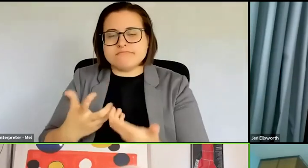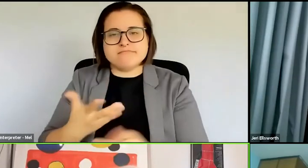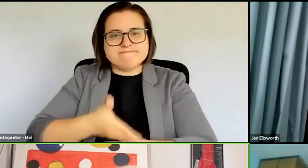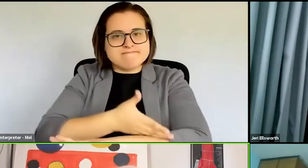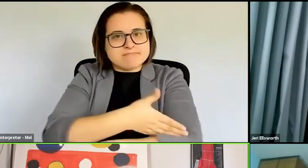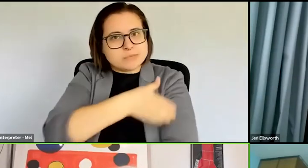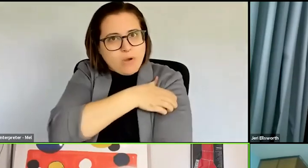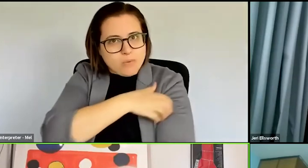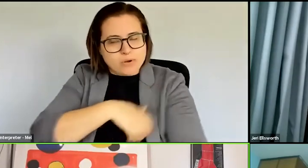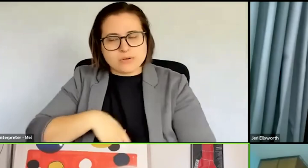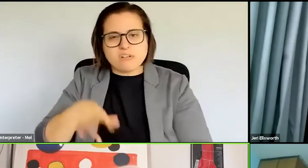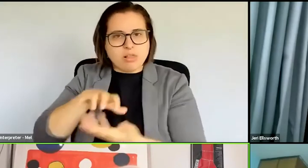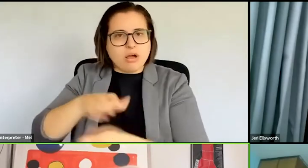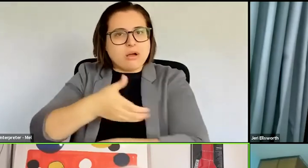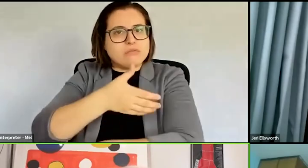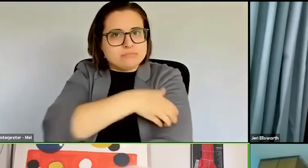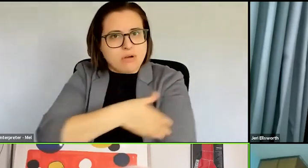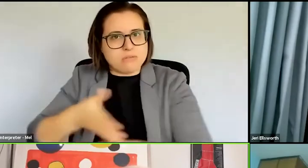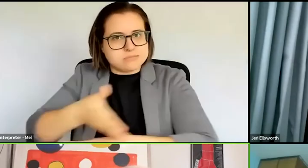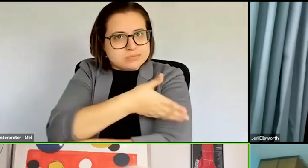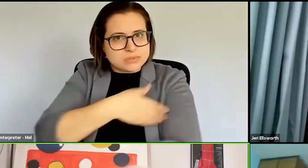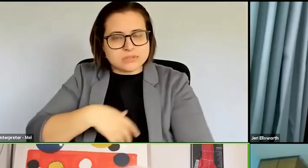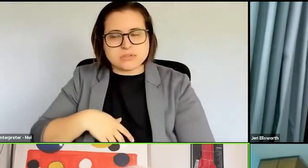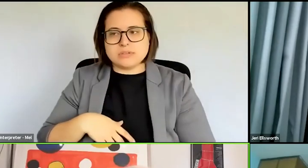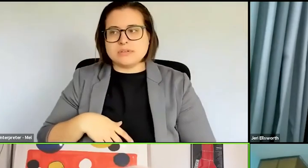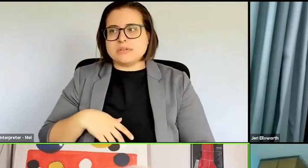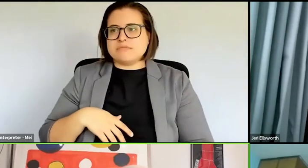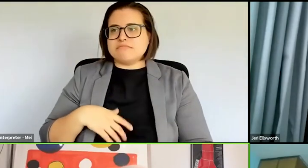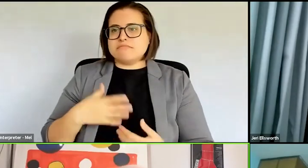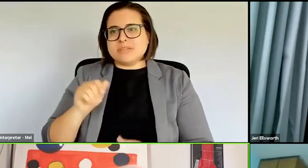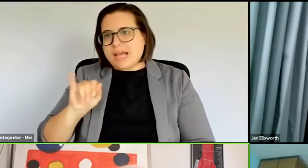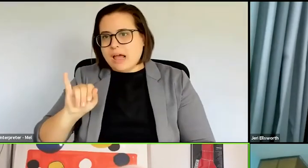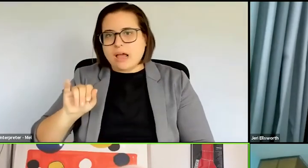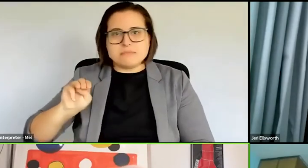etc., as we get common sense introduced through AI, ML, whatever combination,